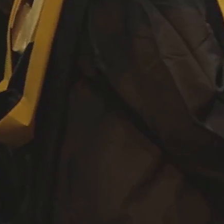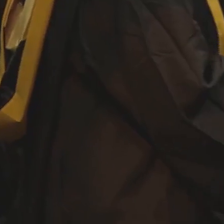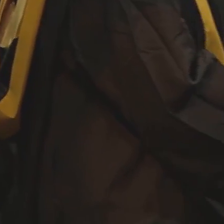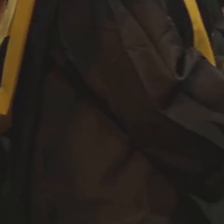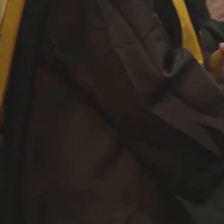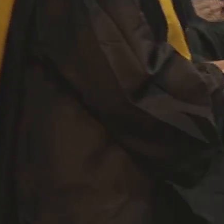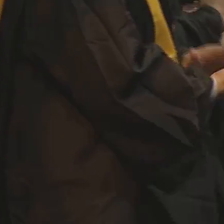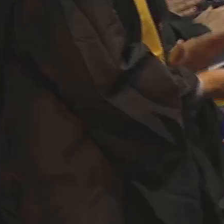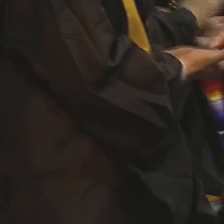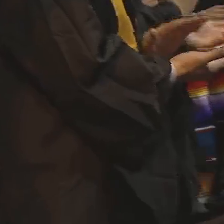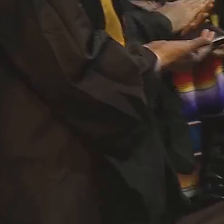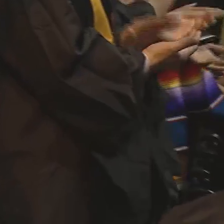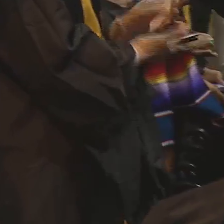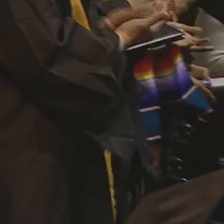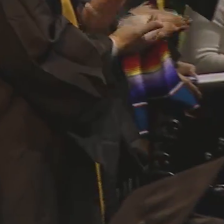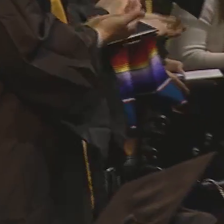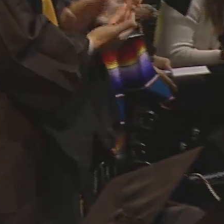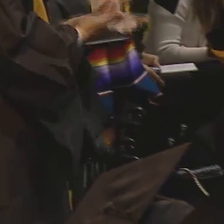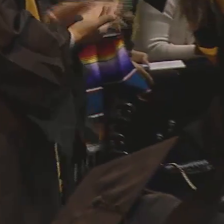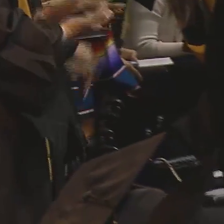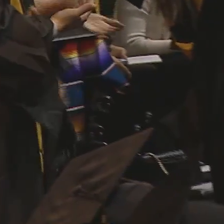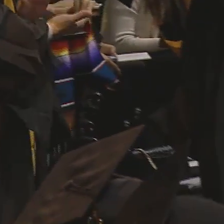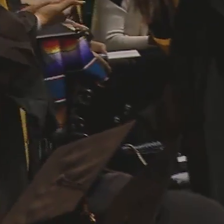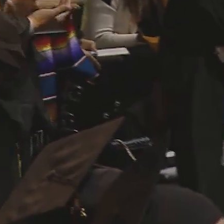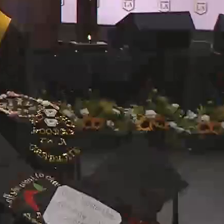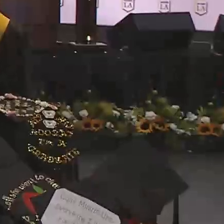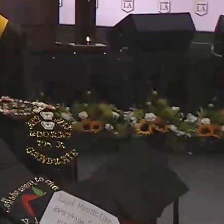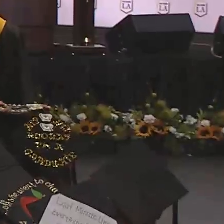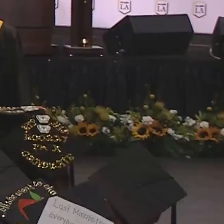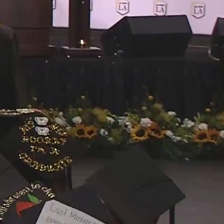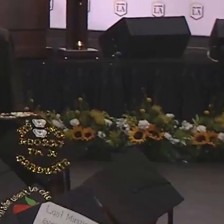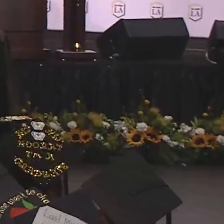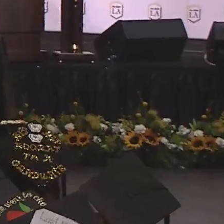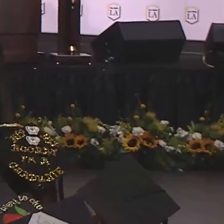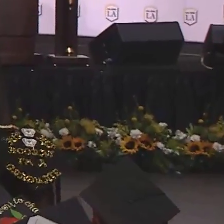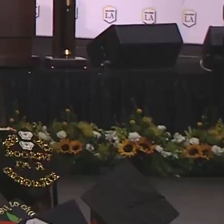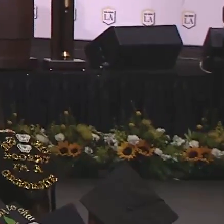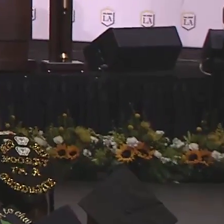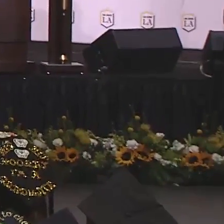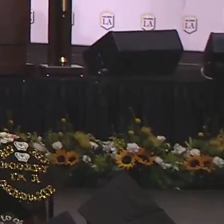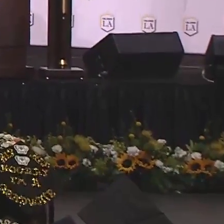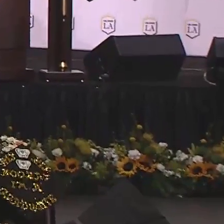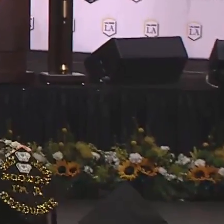THE RIGHTS, PRIVILEGES AND HONORS PERTAINING THERETO. CONGRATULATIONS.